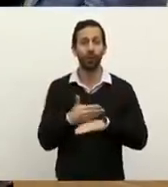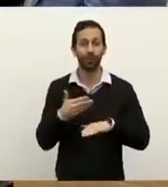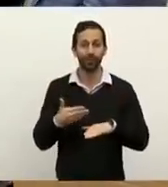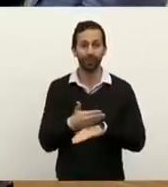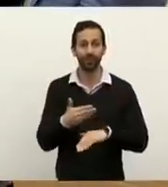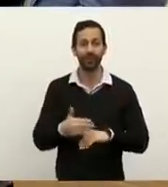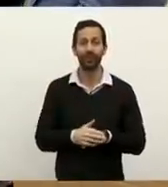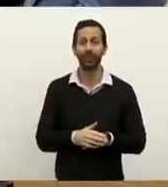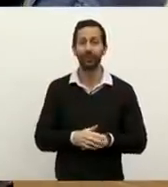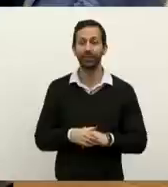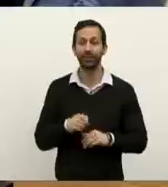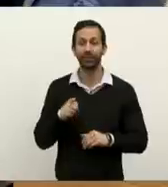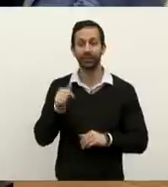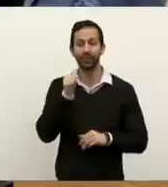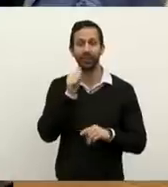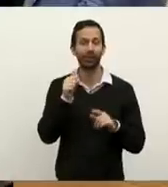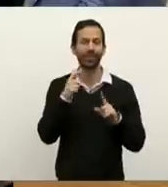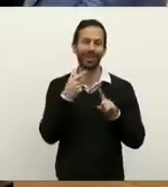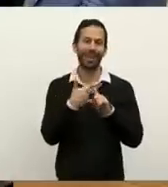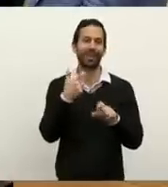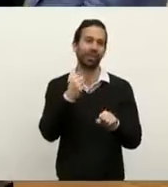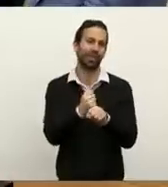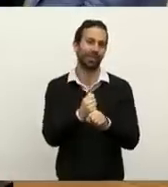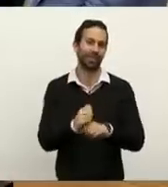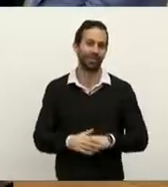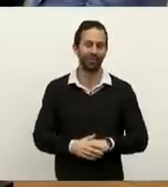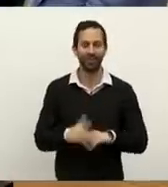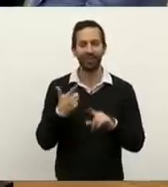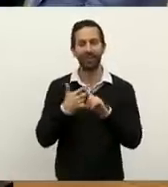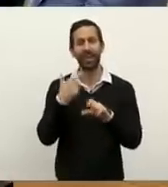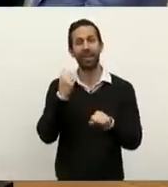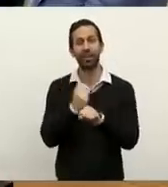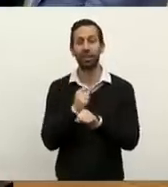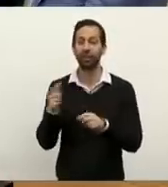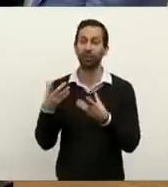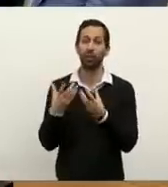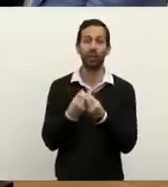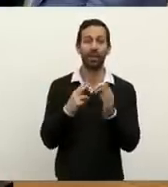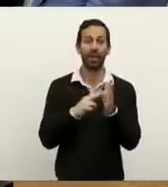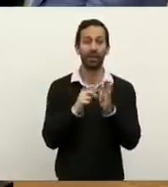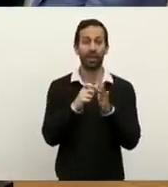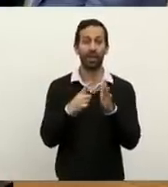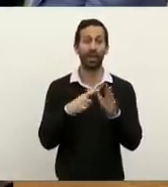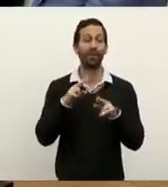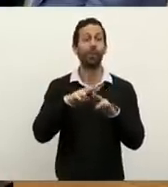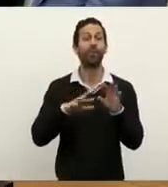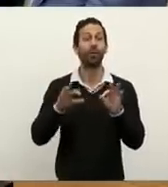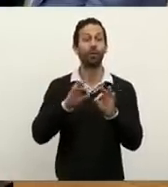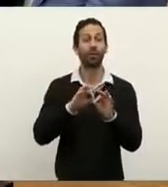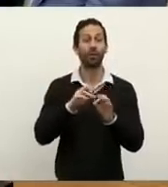He's affectionately known as KG. KG has been with the NDIA since February 2018